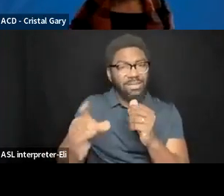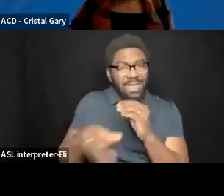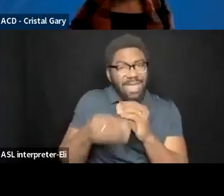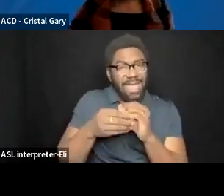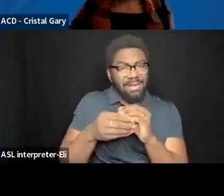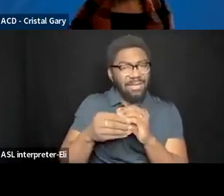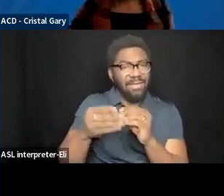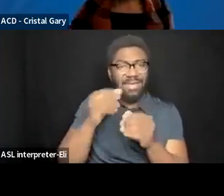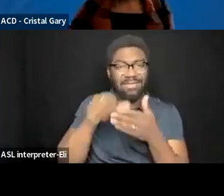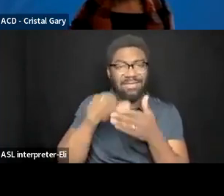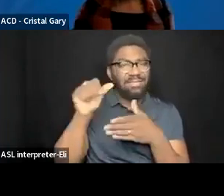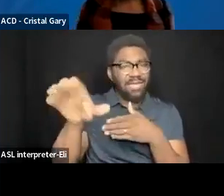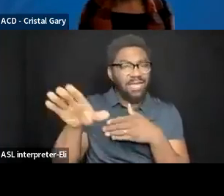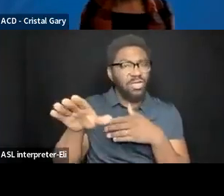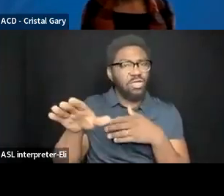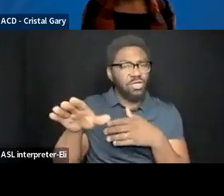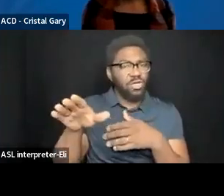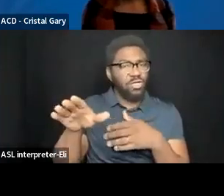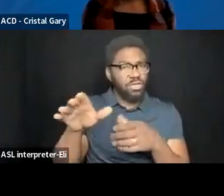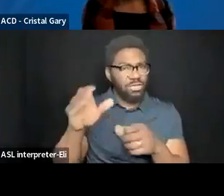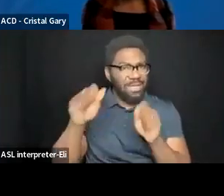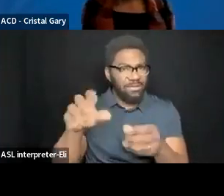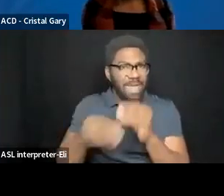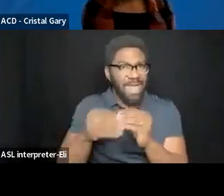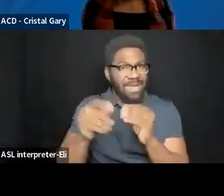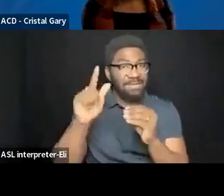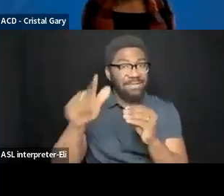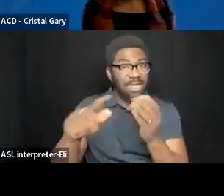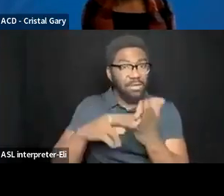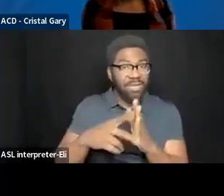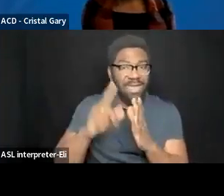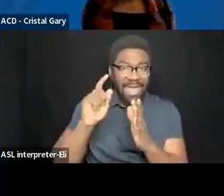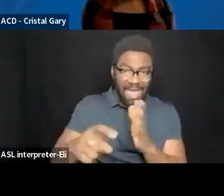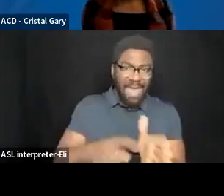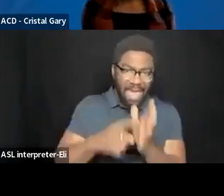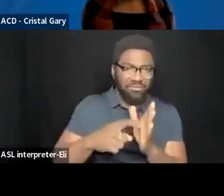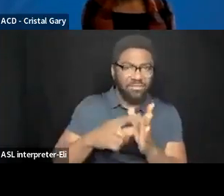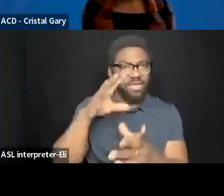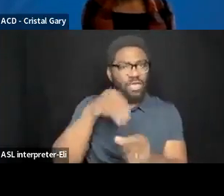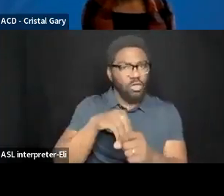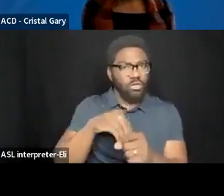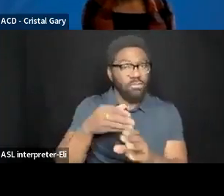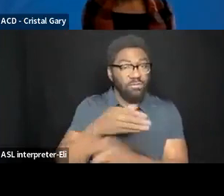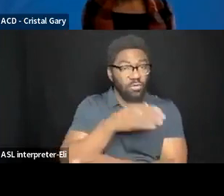that can be added after the fact as opposed to something that needs to be included prior to a vote. Josh and Jill, I'm wondering if you,